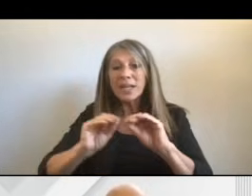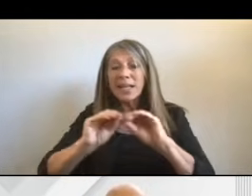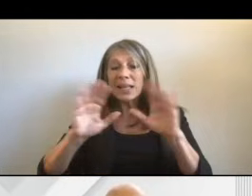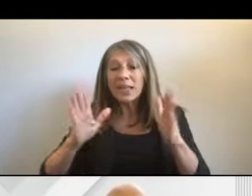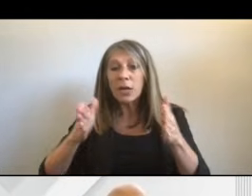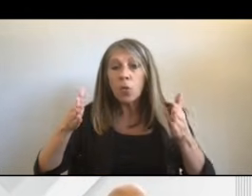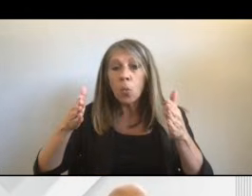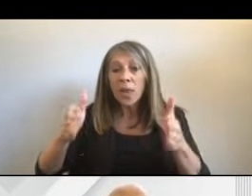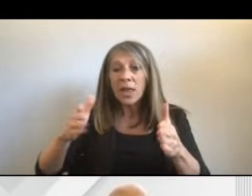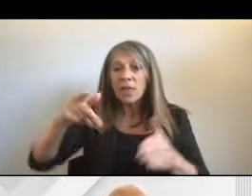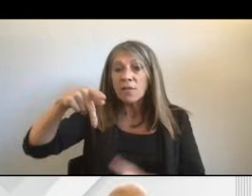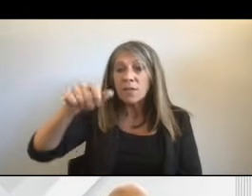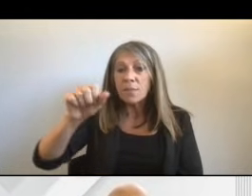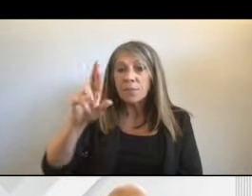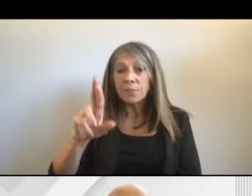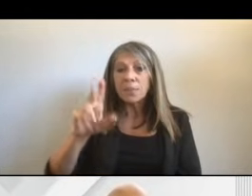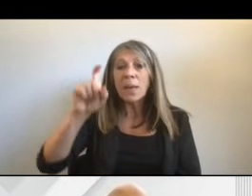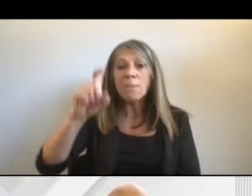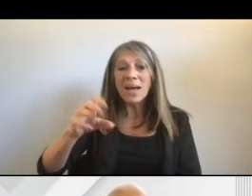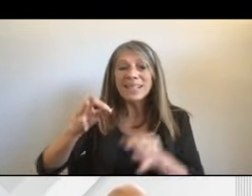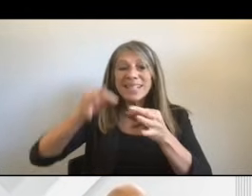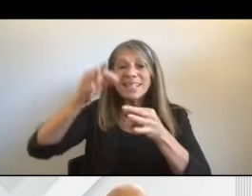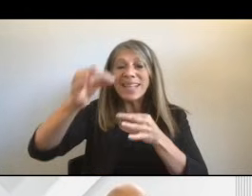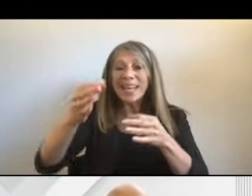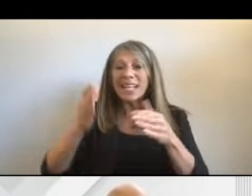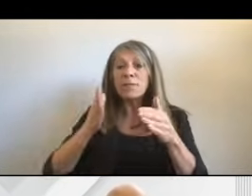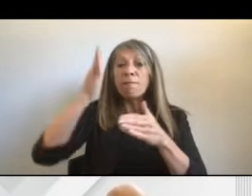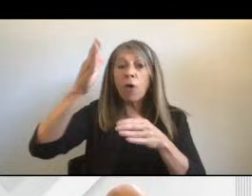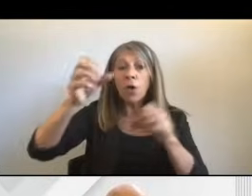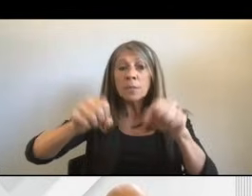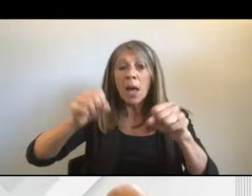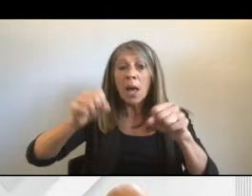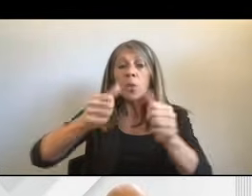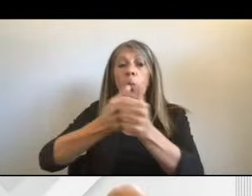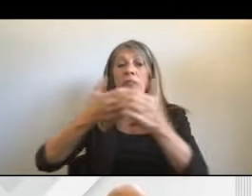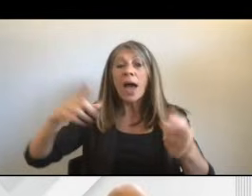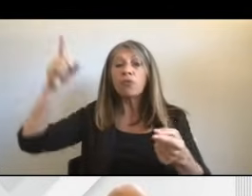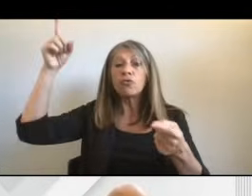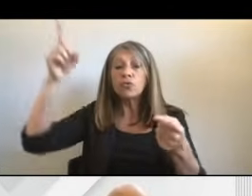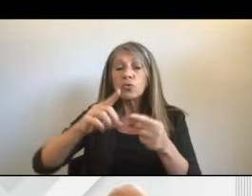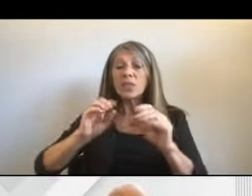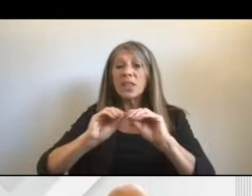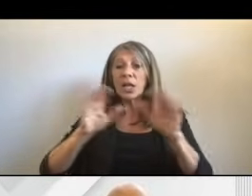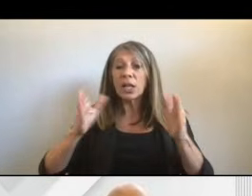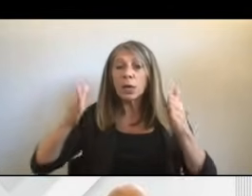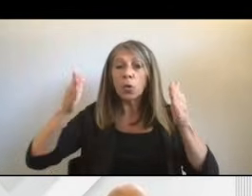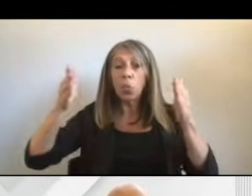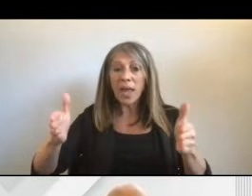route, they must extend as far as possible without reducing the width of the pedestrian access route. So